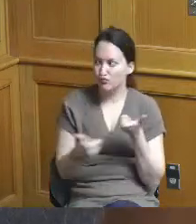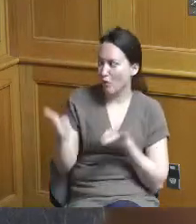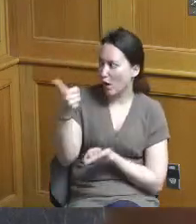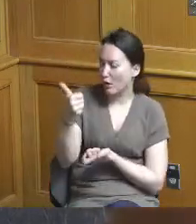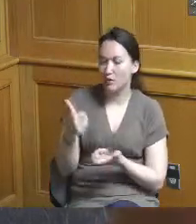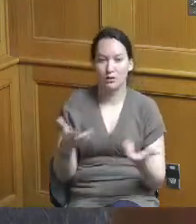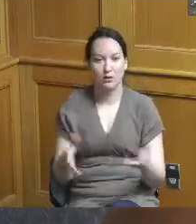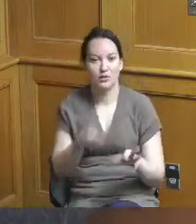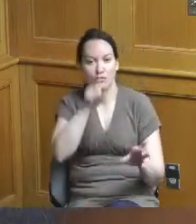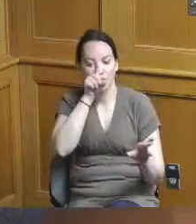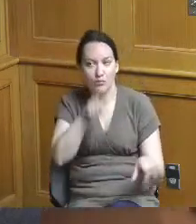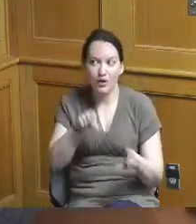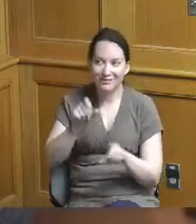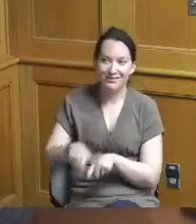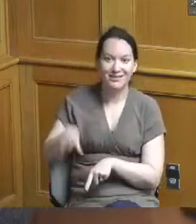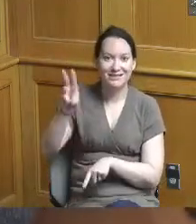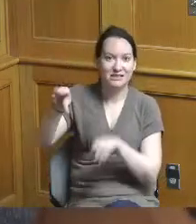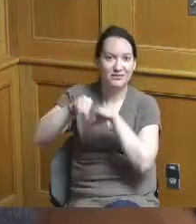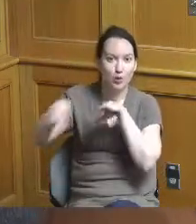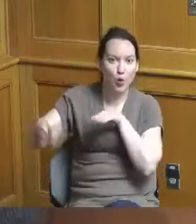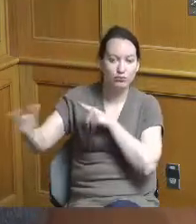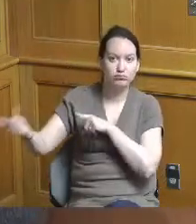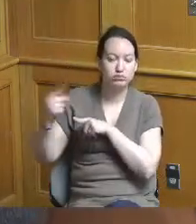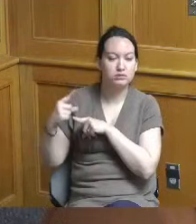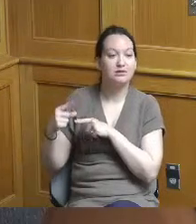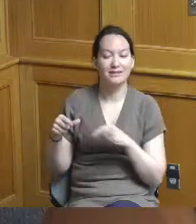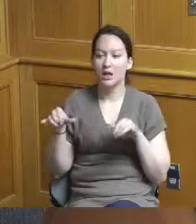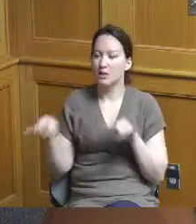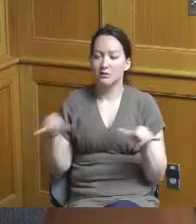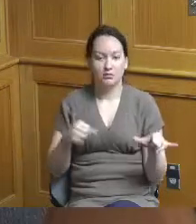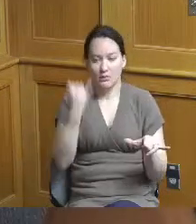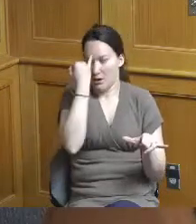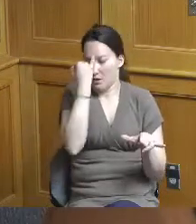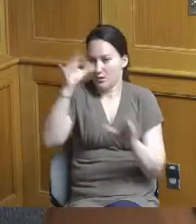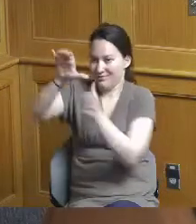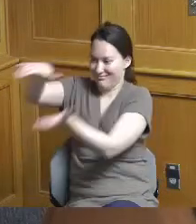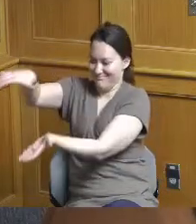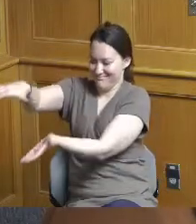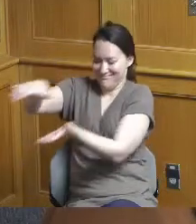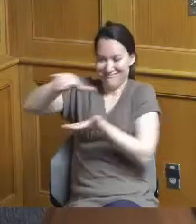about their reporting to the sixth floor I want the same model for the Office of small business